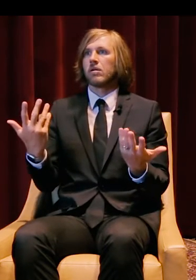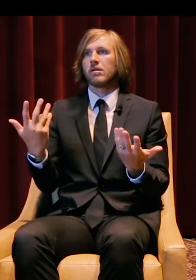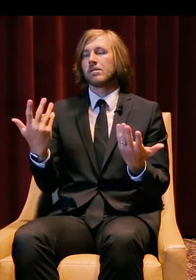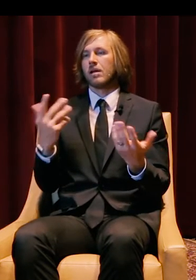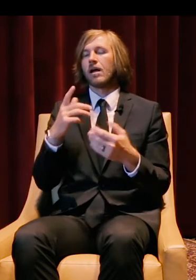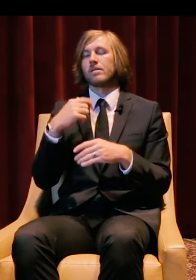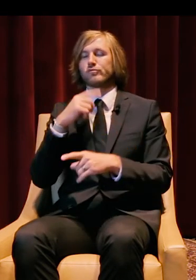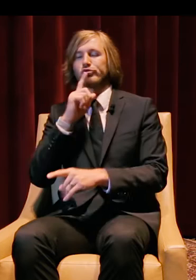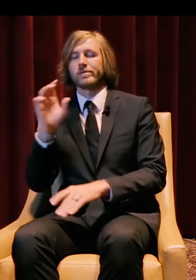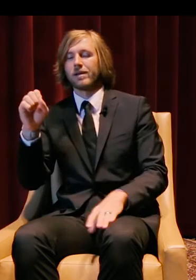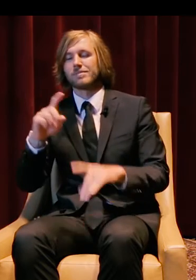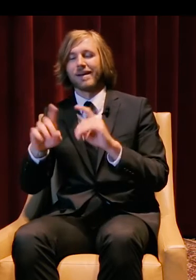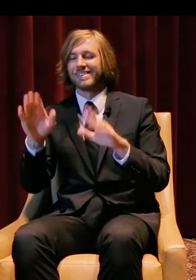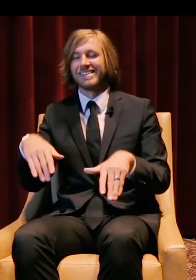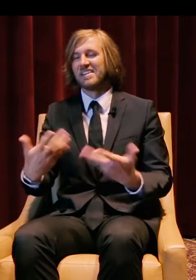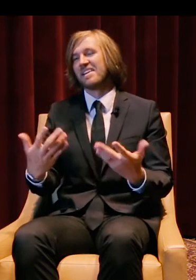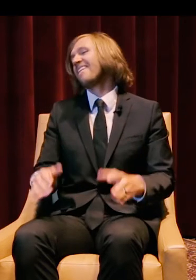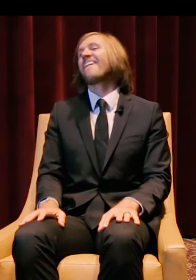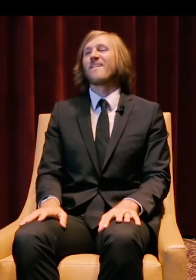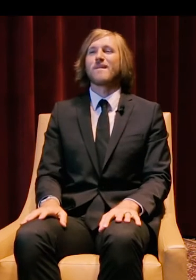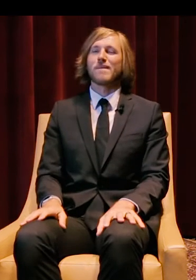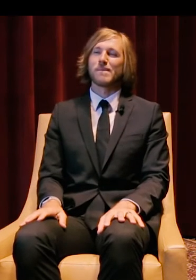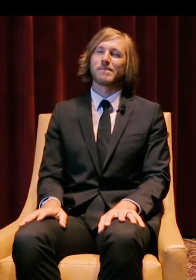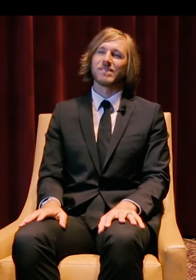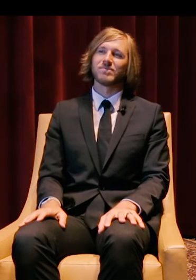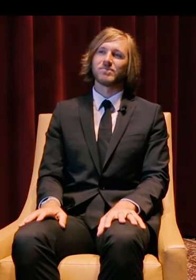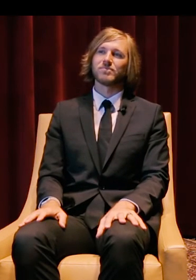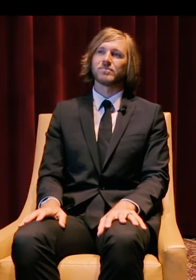Actually, I'm sure he does ,